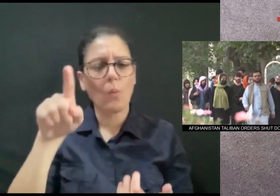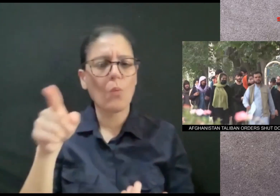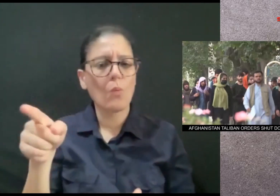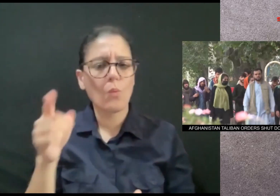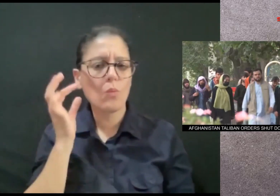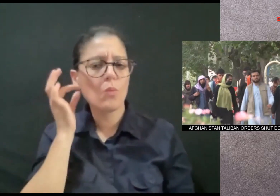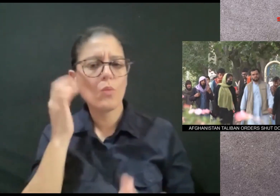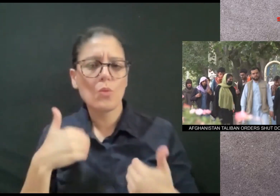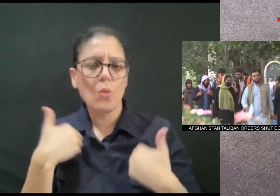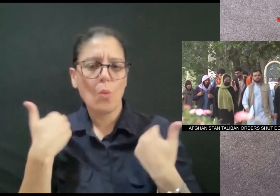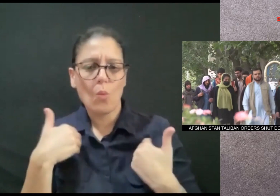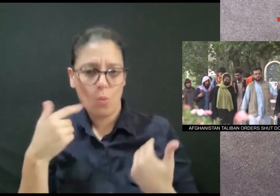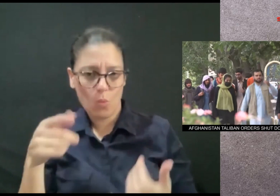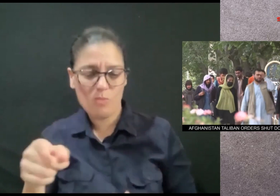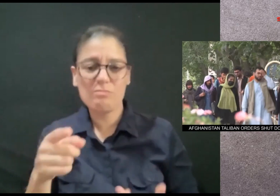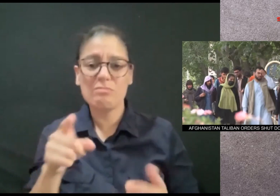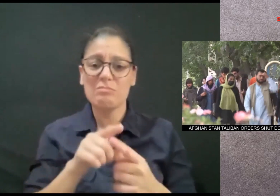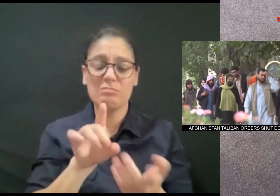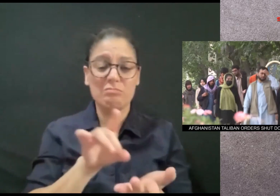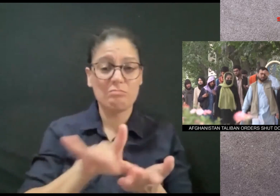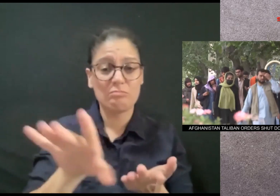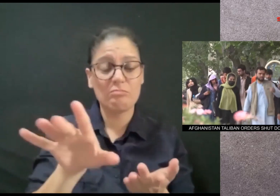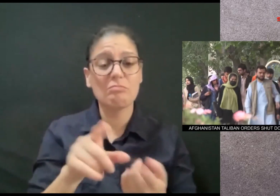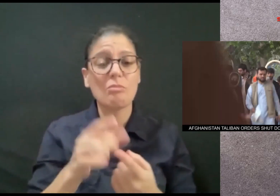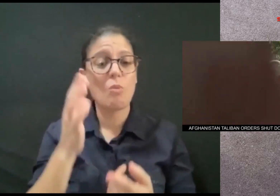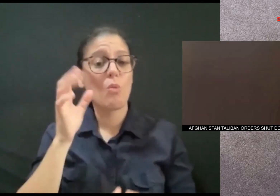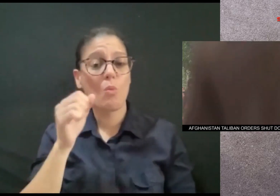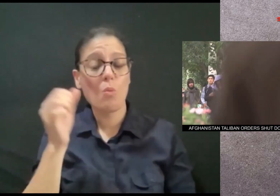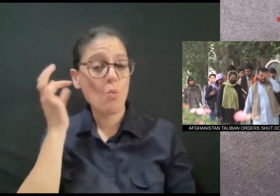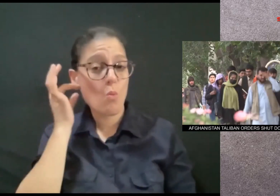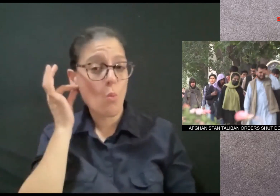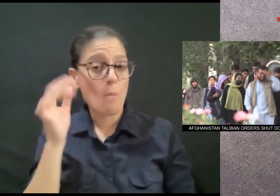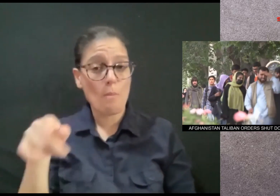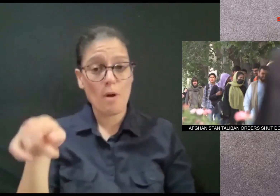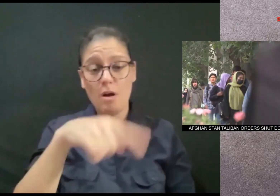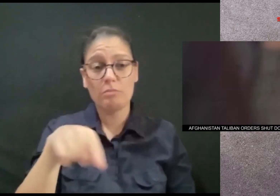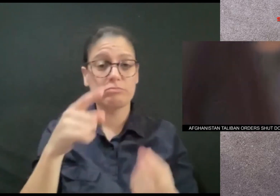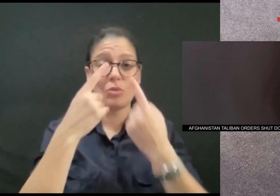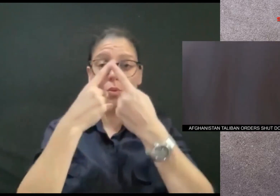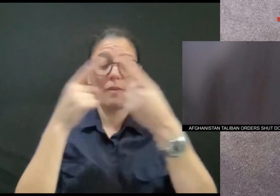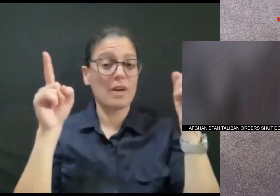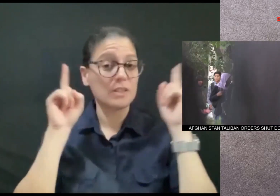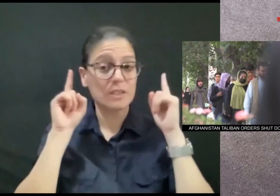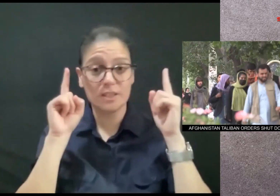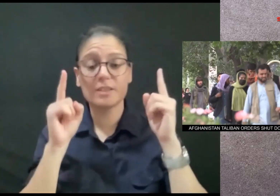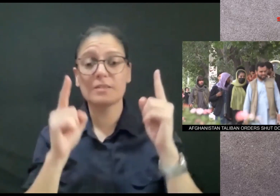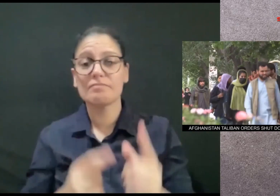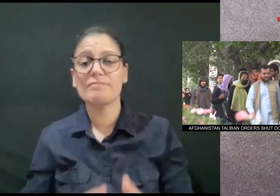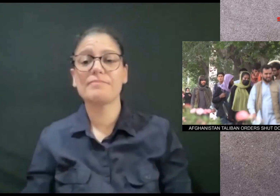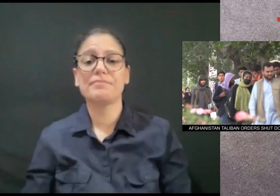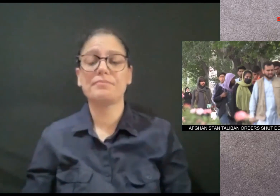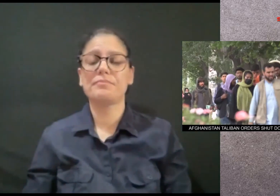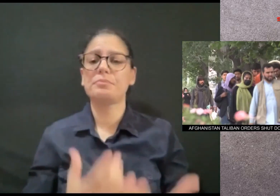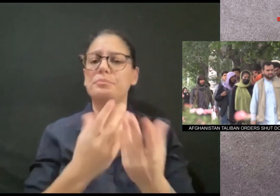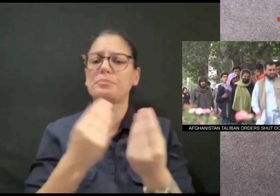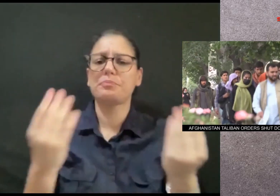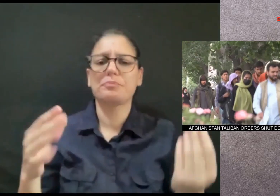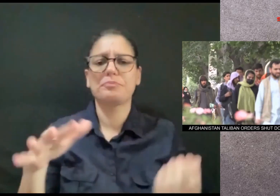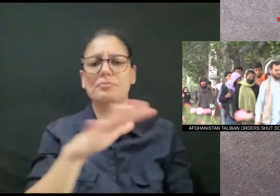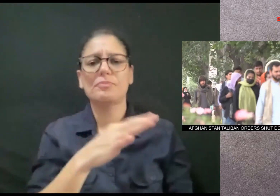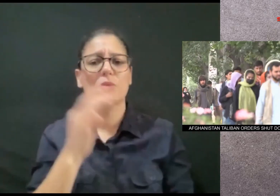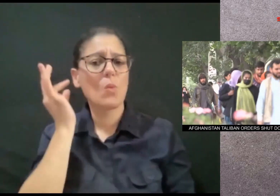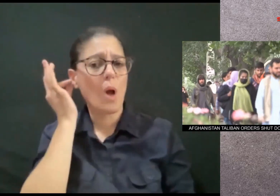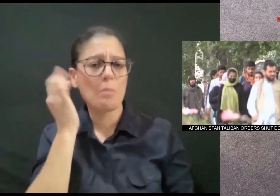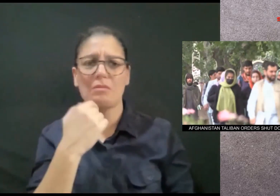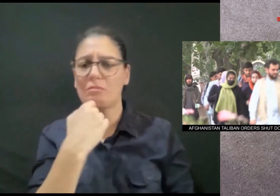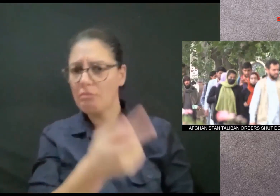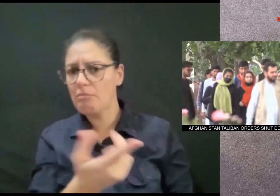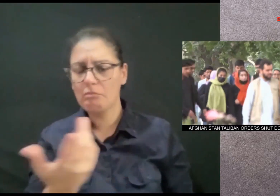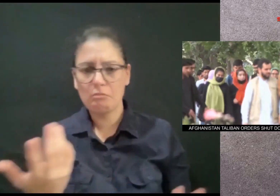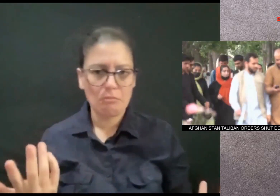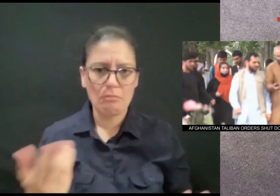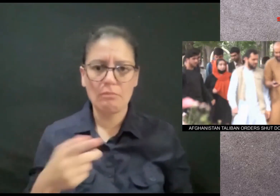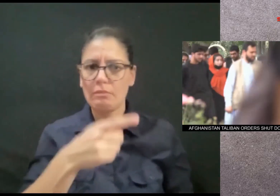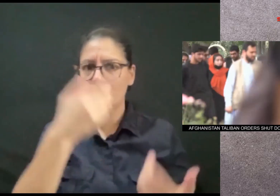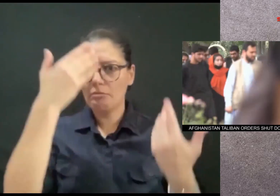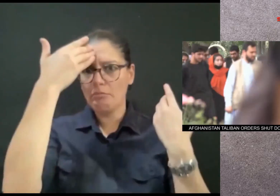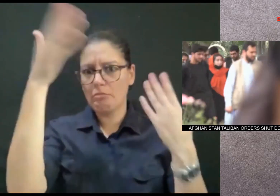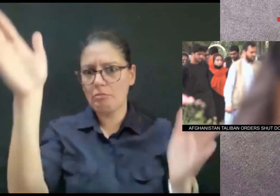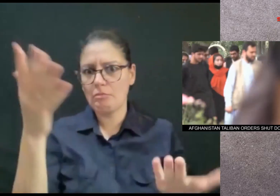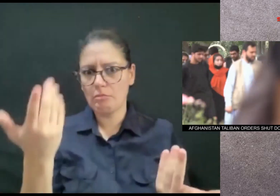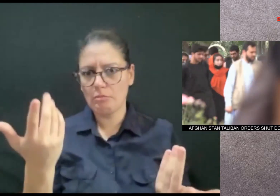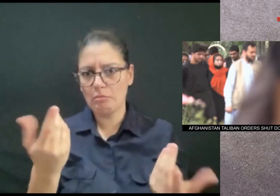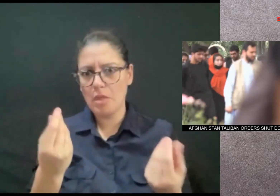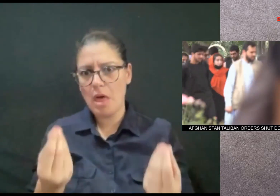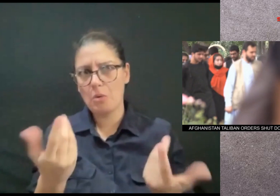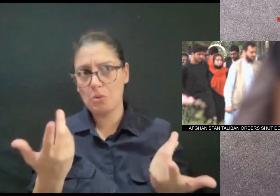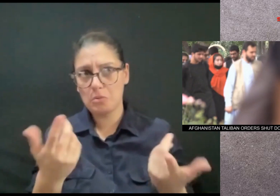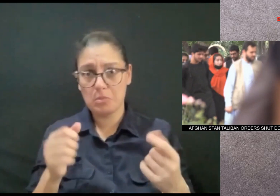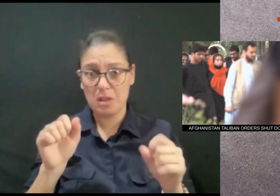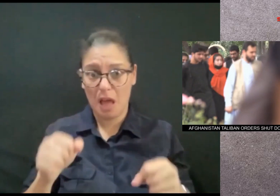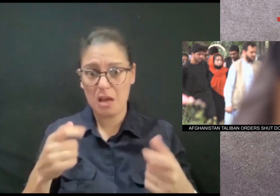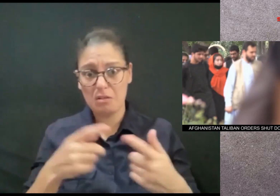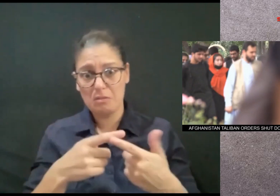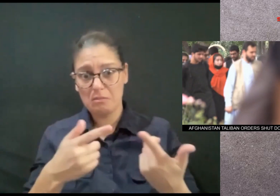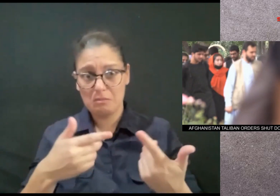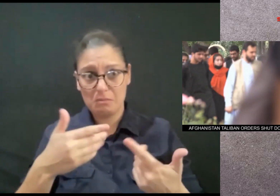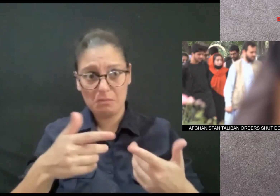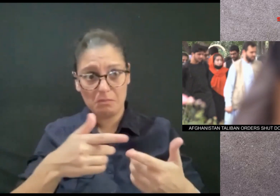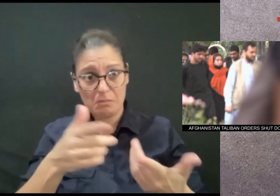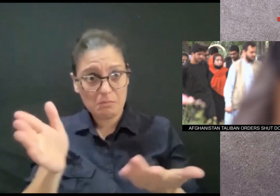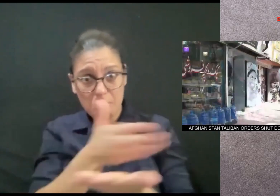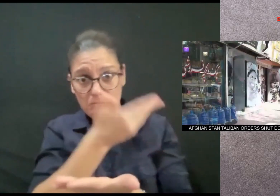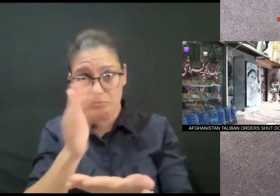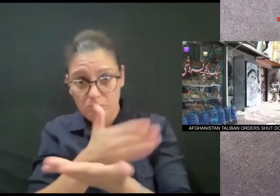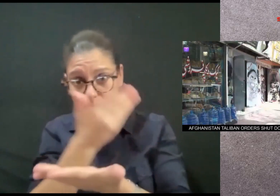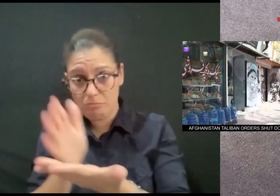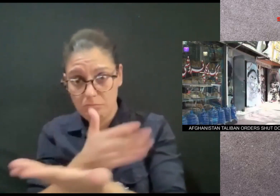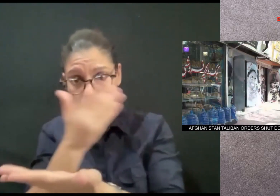many women say they don't know what more can be taken away from them before there's nothing